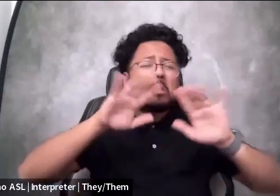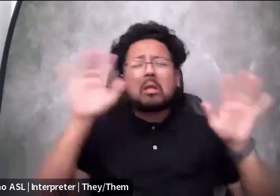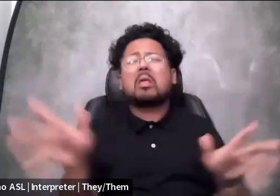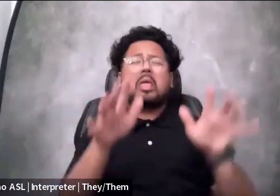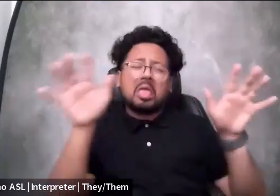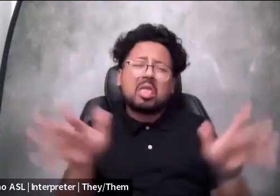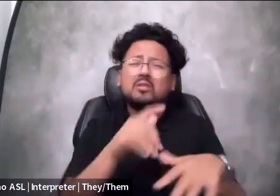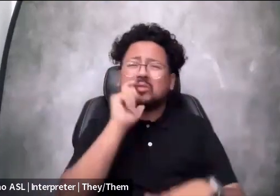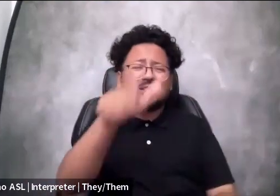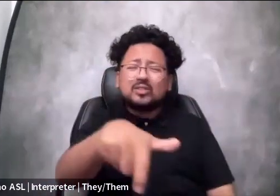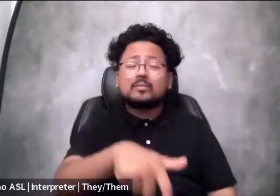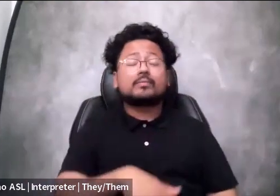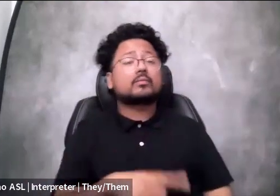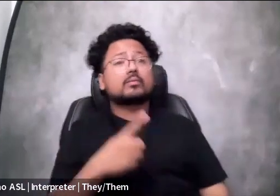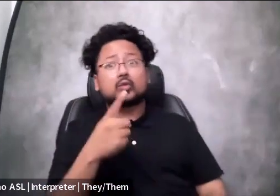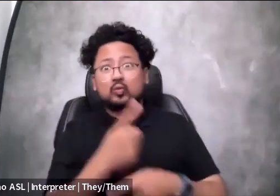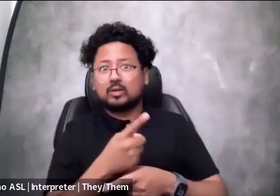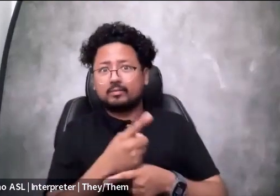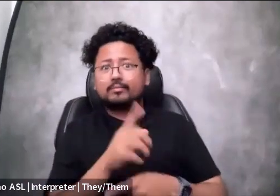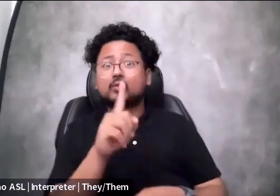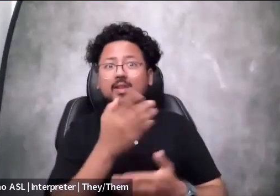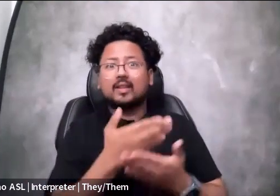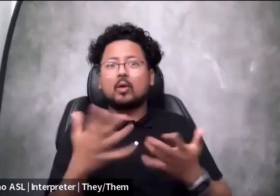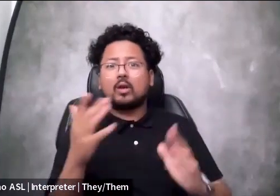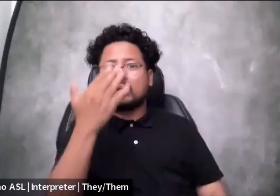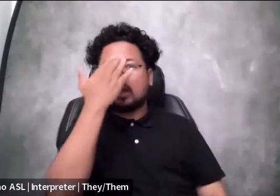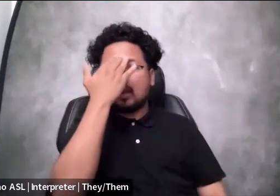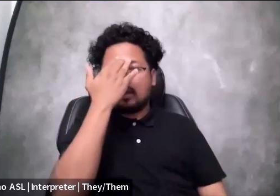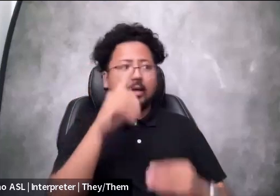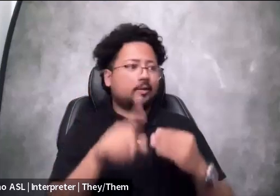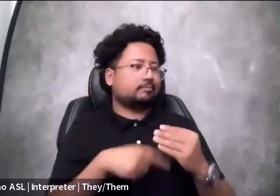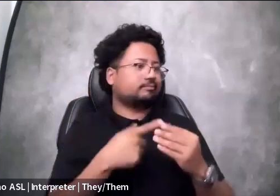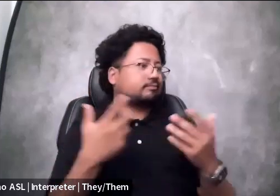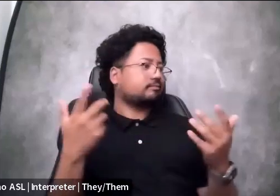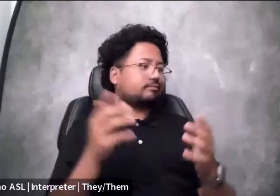Yeah. One of the things we know is often a pattern with I think all